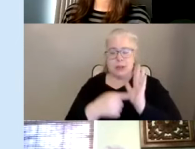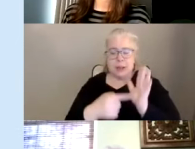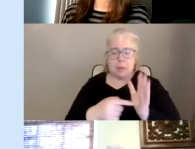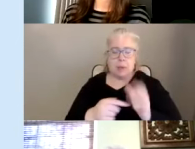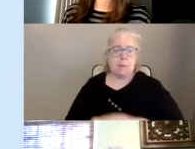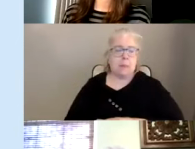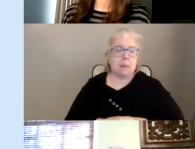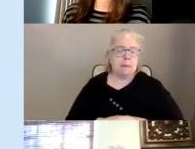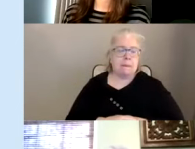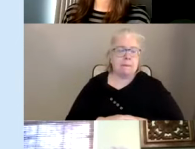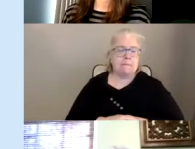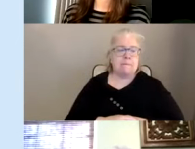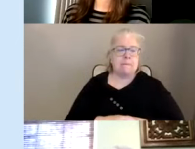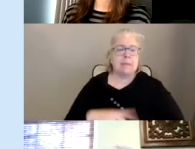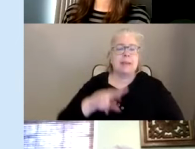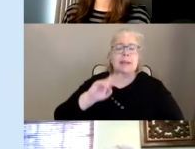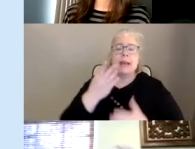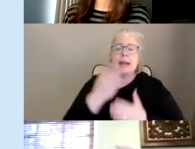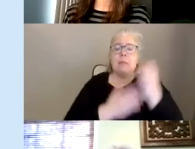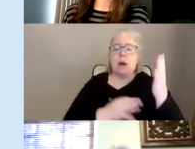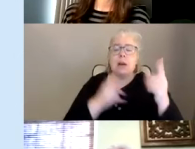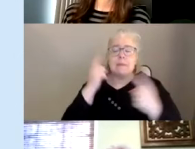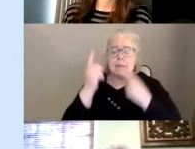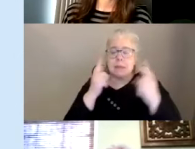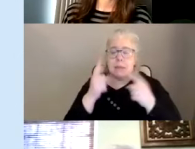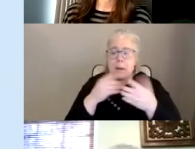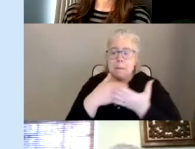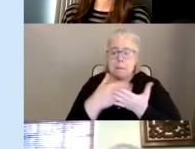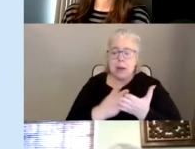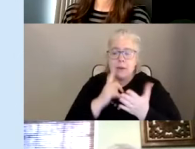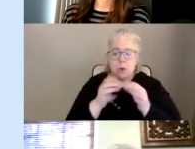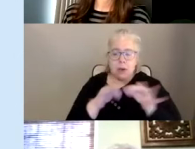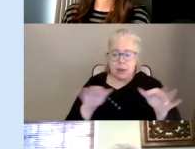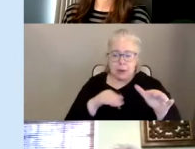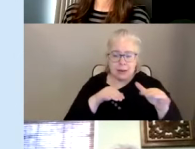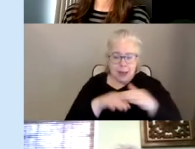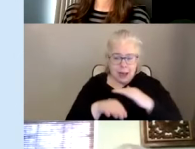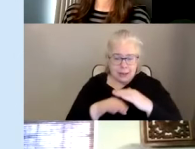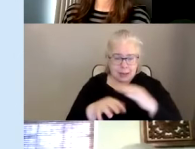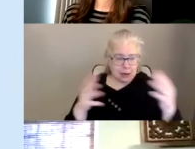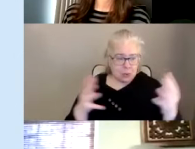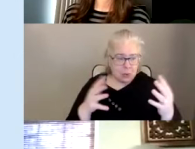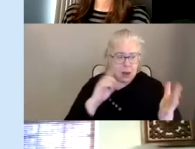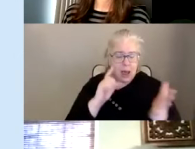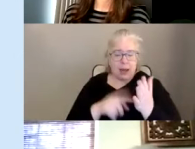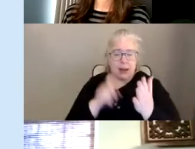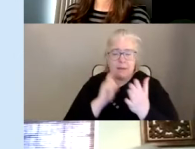The second part of thinking about budgeting for language access was identifying communication pathways